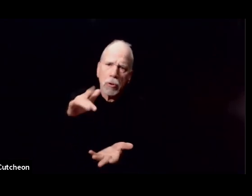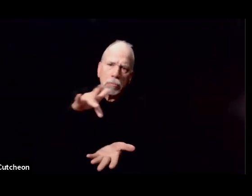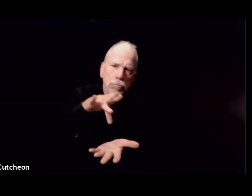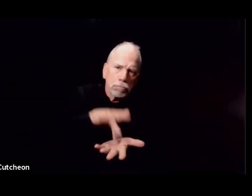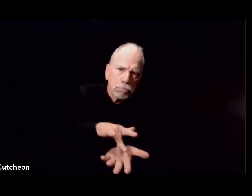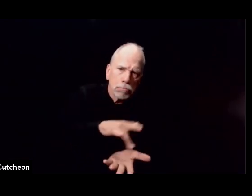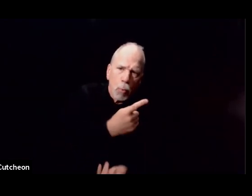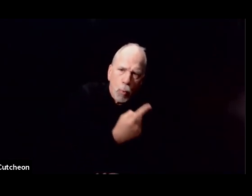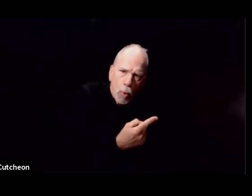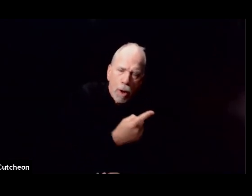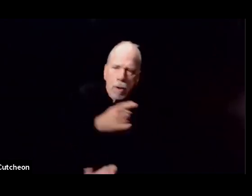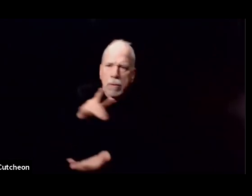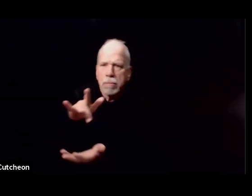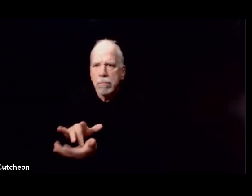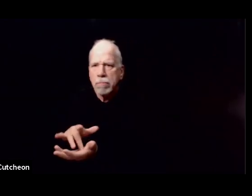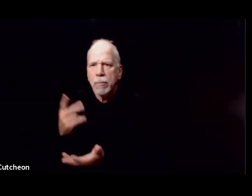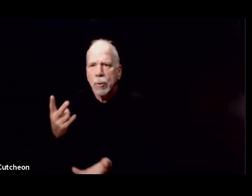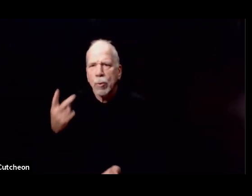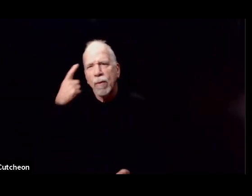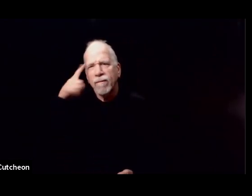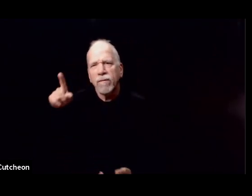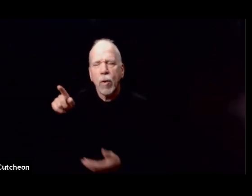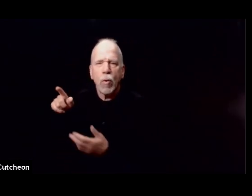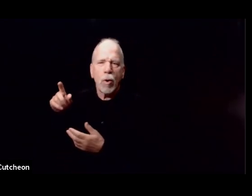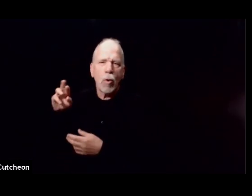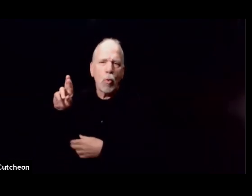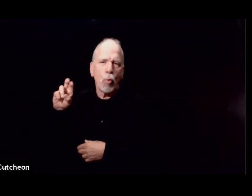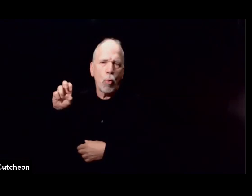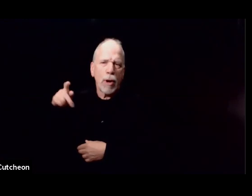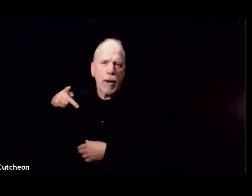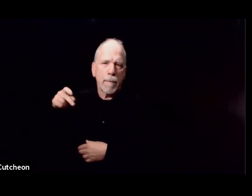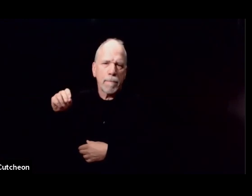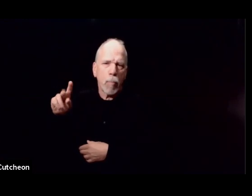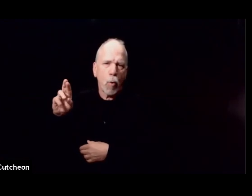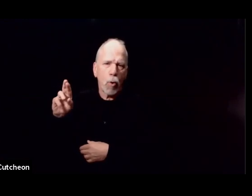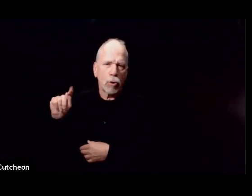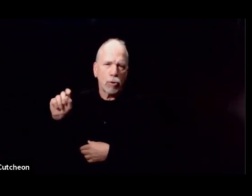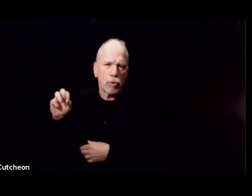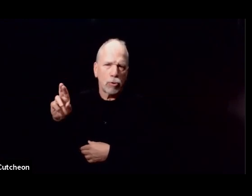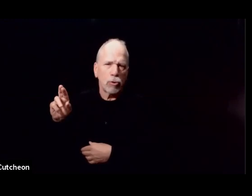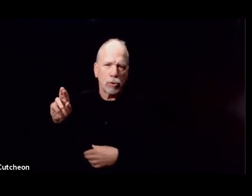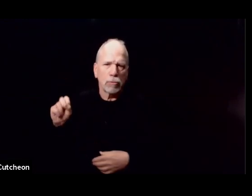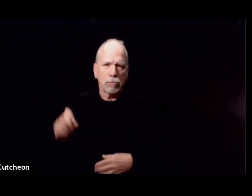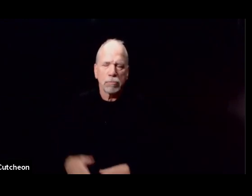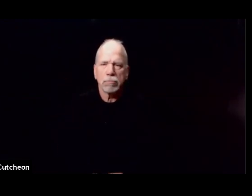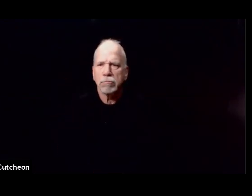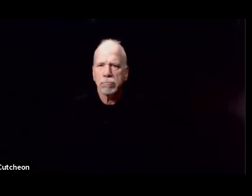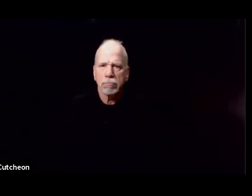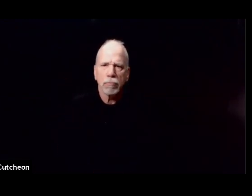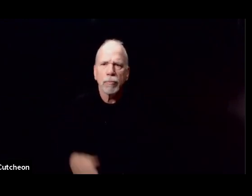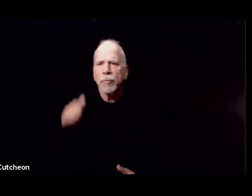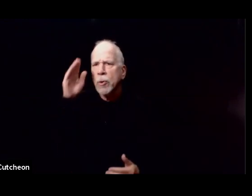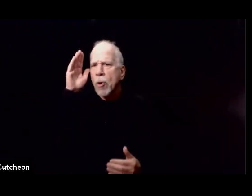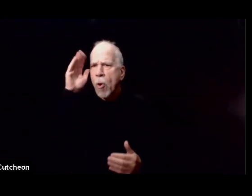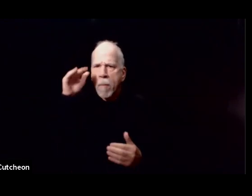Please be aware or please be advised that today's conference is being recorded. if you require any further assistance please press star 0 to ask a question after this speaker presentation. I would now like to hand the line over to your speaker. Please go ahead ma'am.